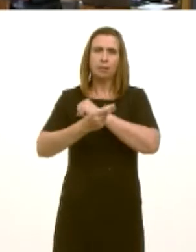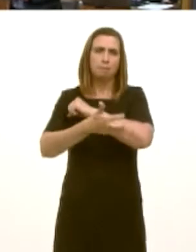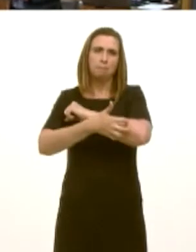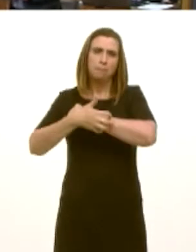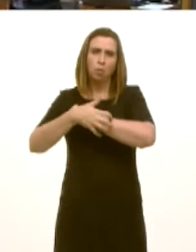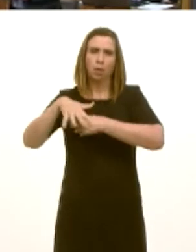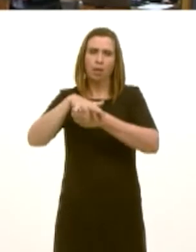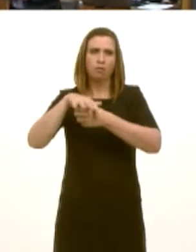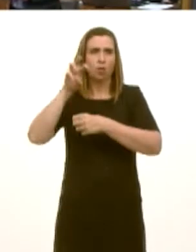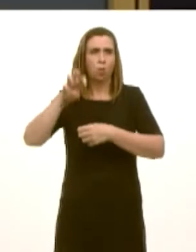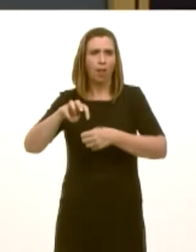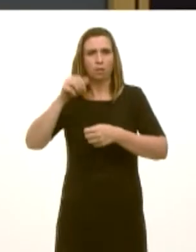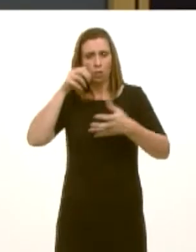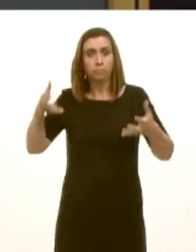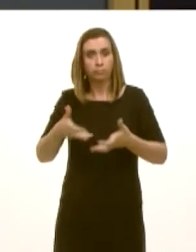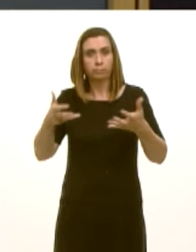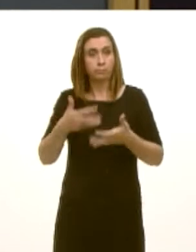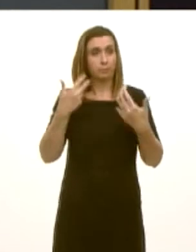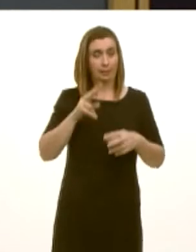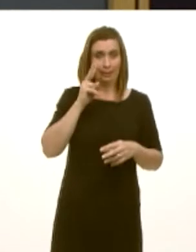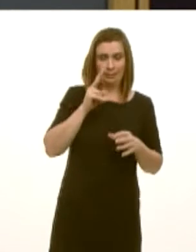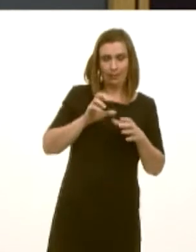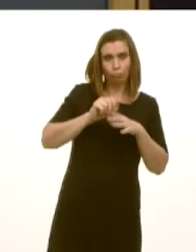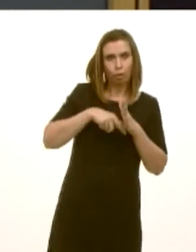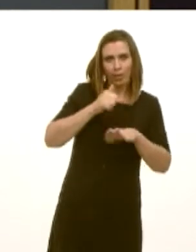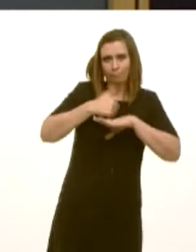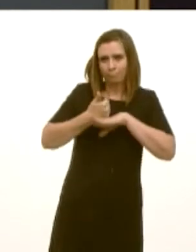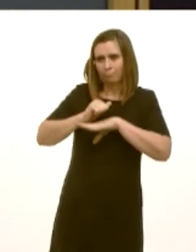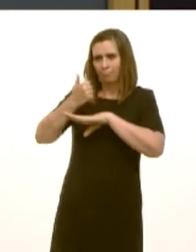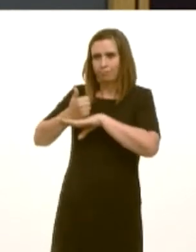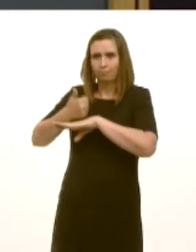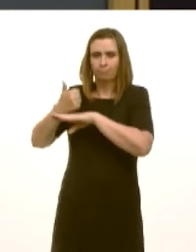As a result, we are seeing children benefit and develop, thus increasing their life opportunities.